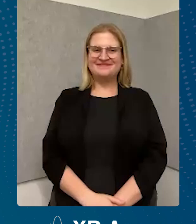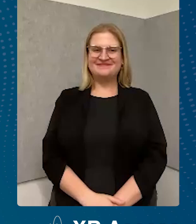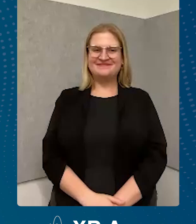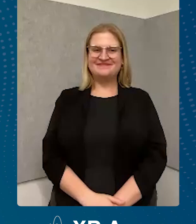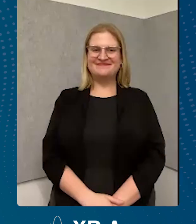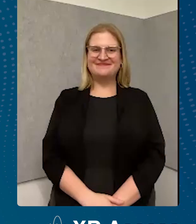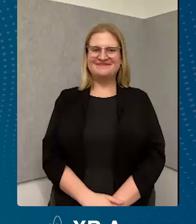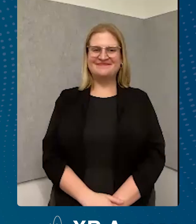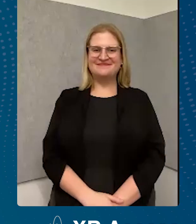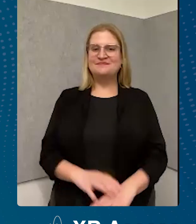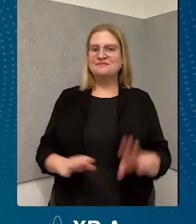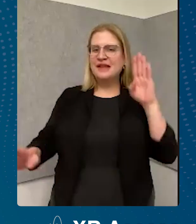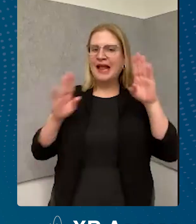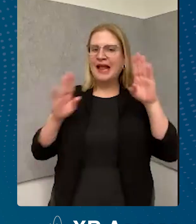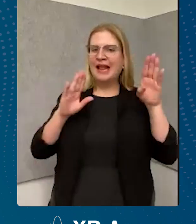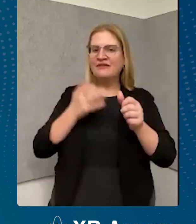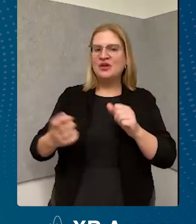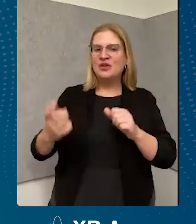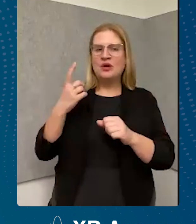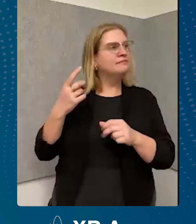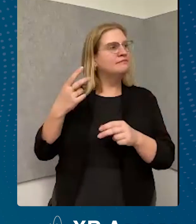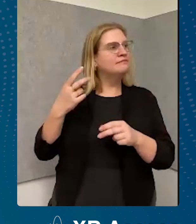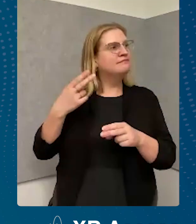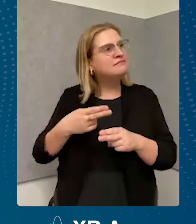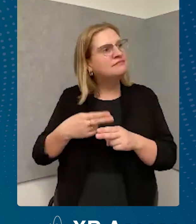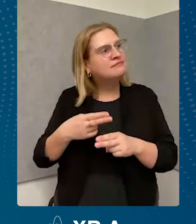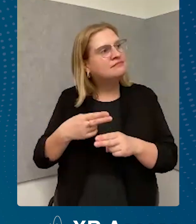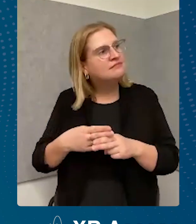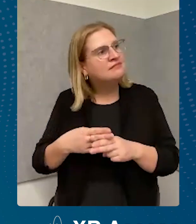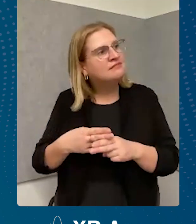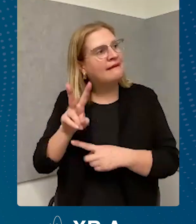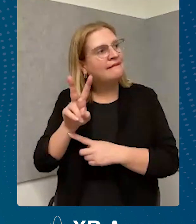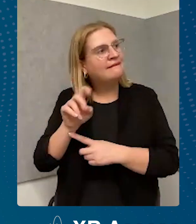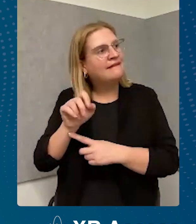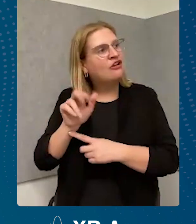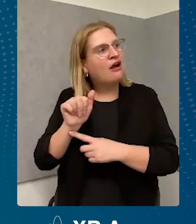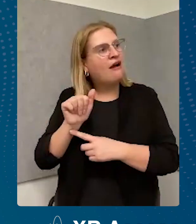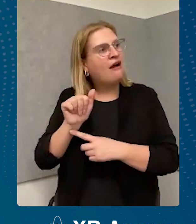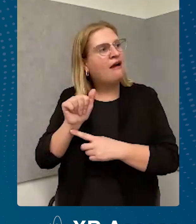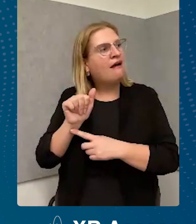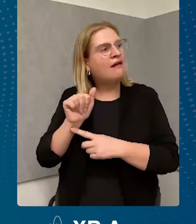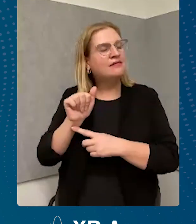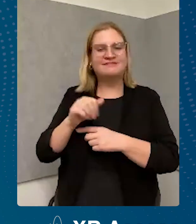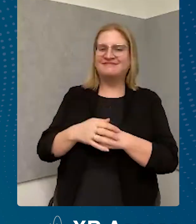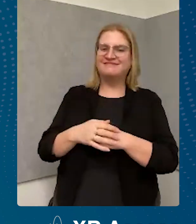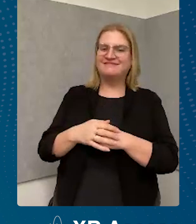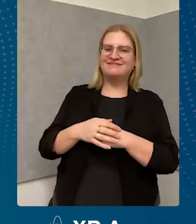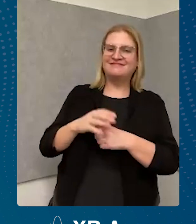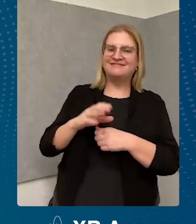Hello, everybody. We are VERA. I'm Corey. I'm Joshua. I'm Cristian. I'm Parsa.